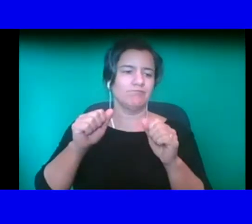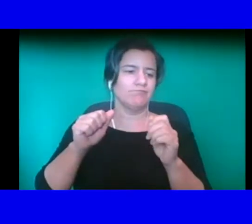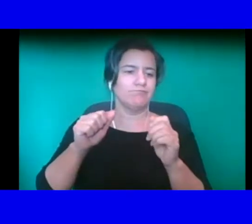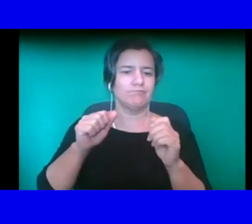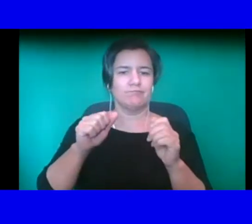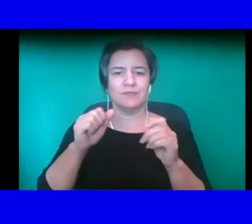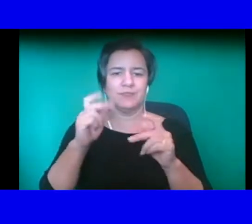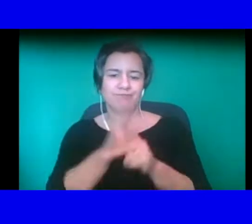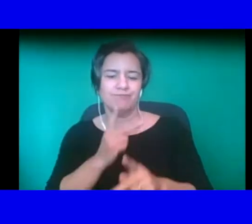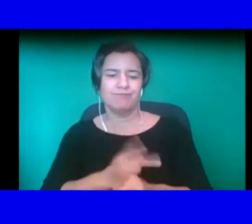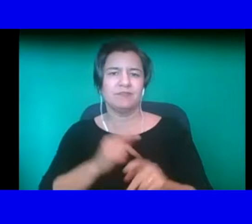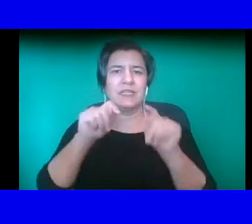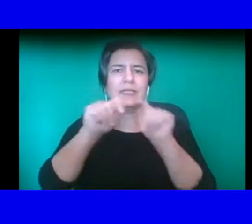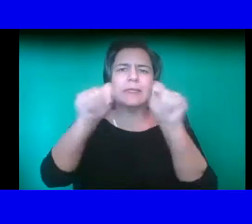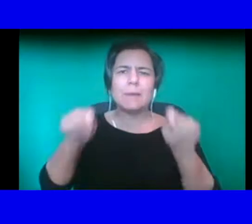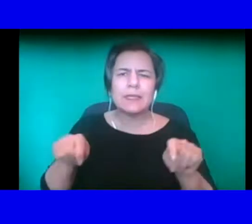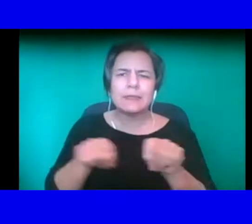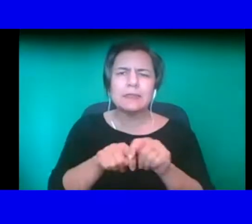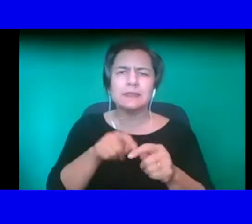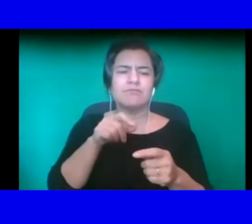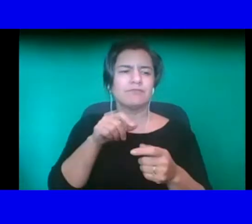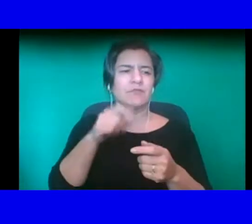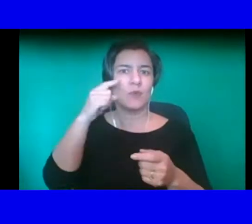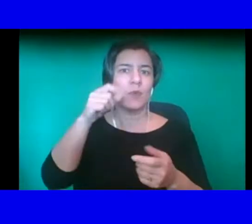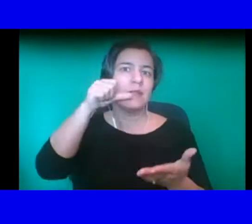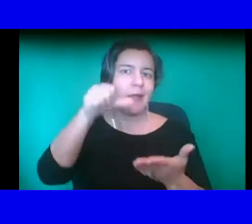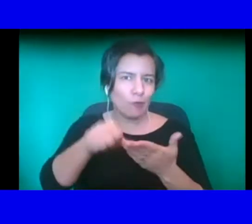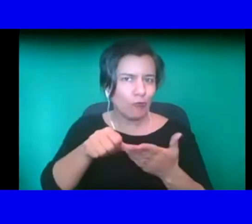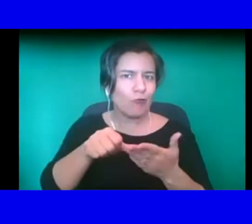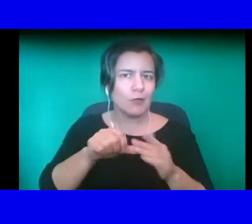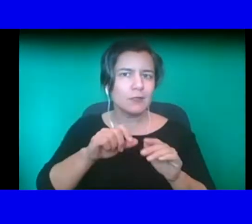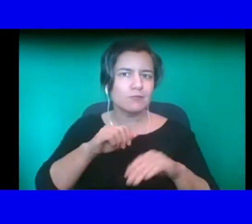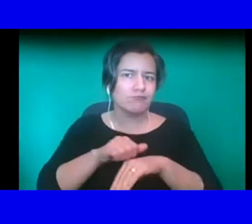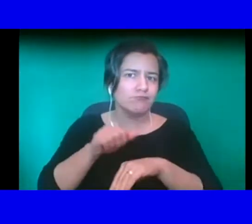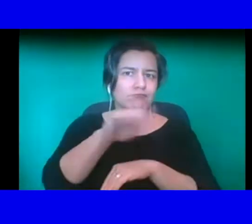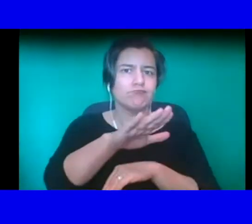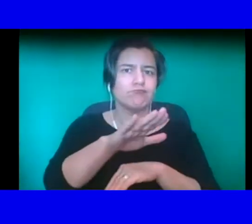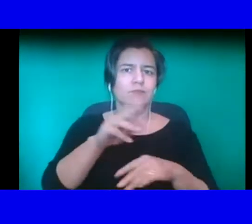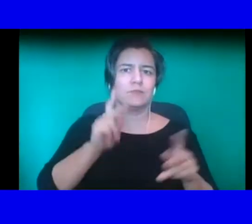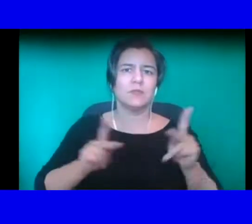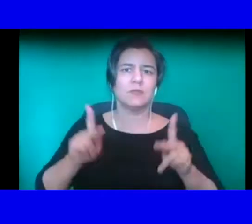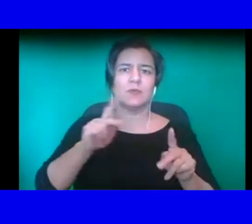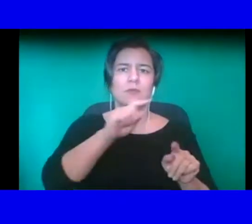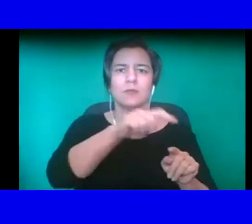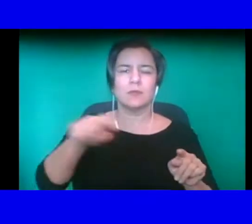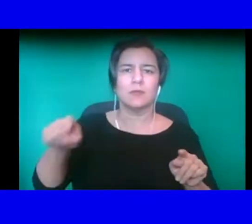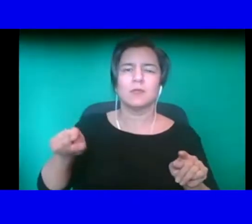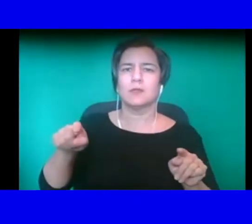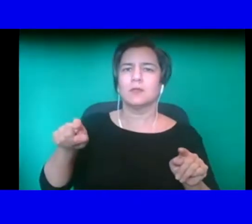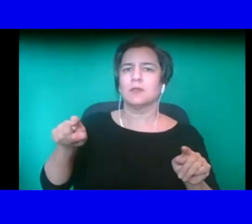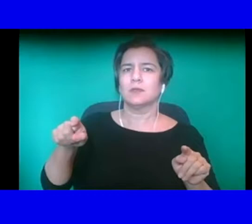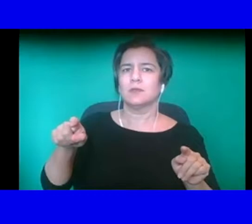getting a letter out, that will go to people who get regional center services.